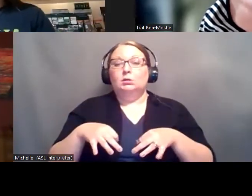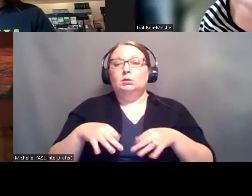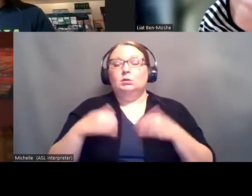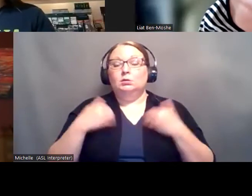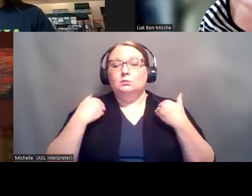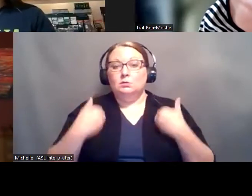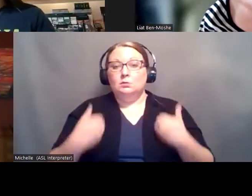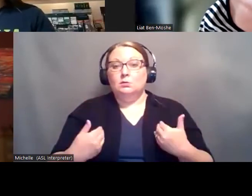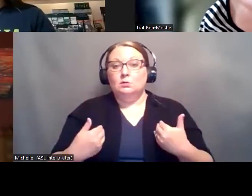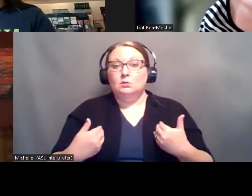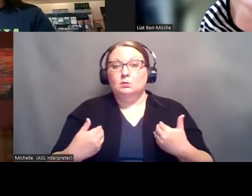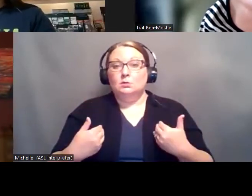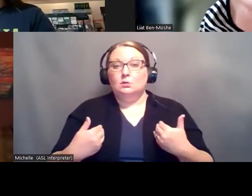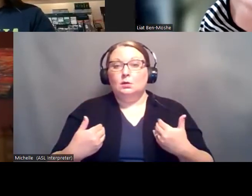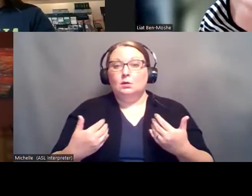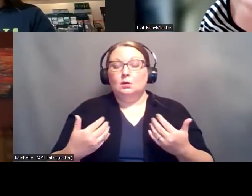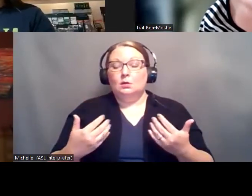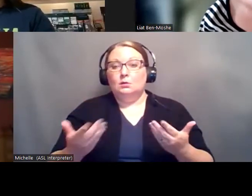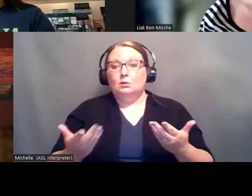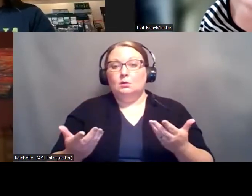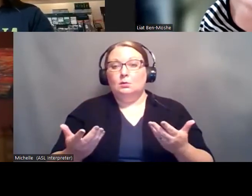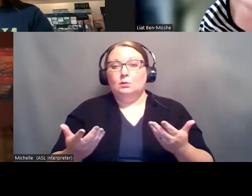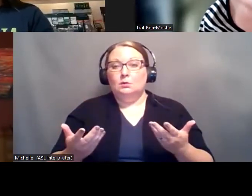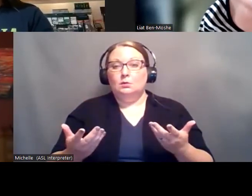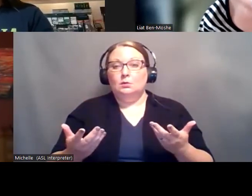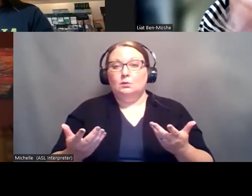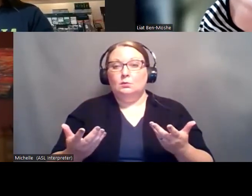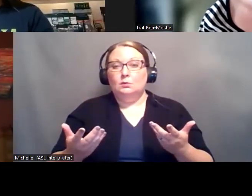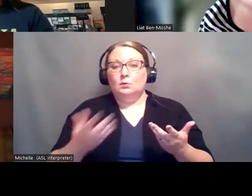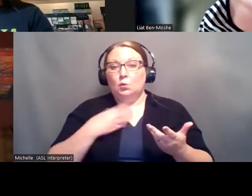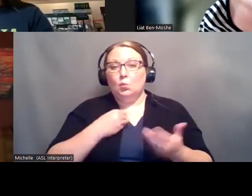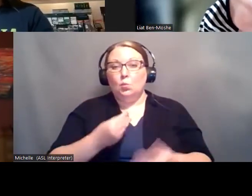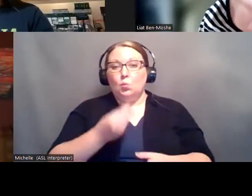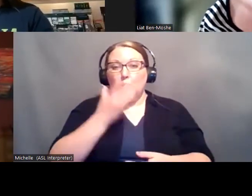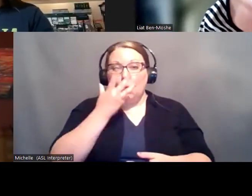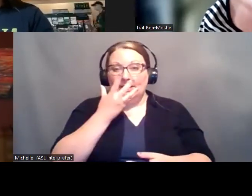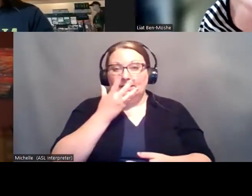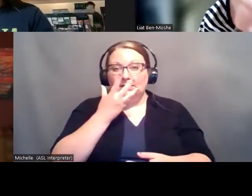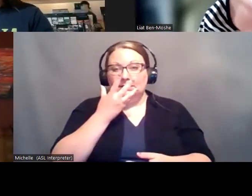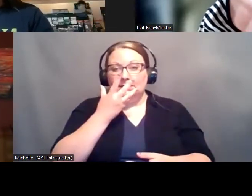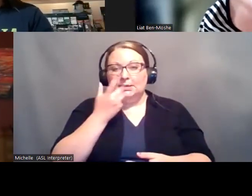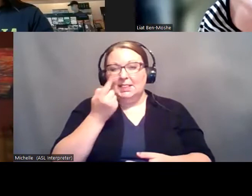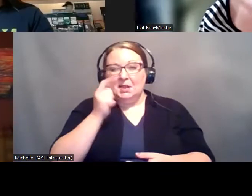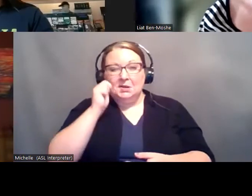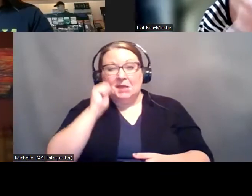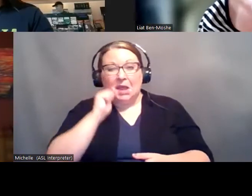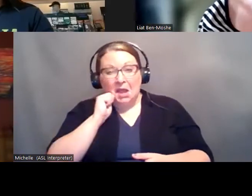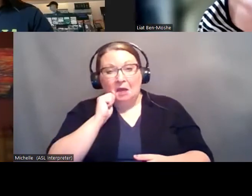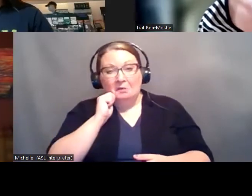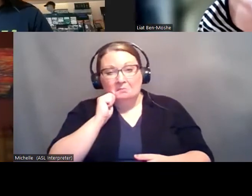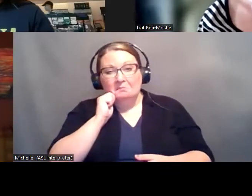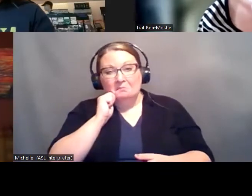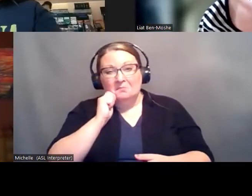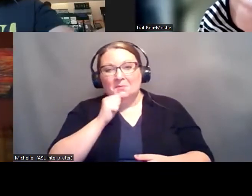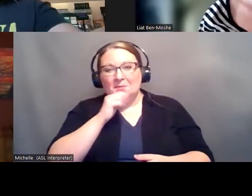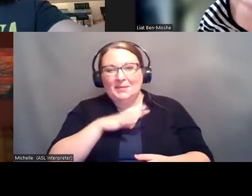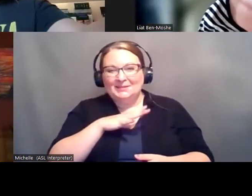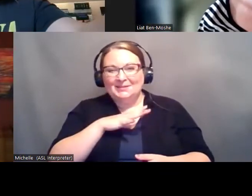I'm white, a little bit tense today, woman.